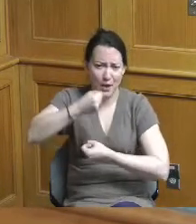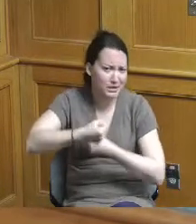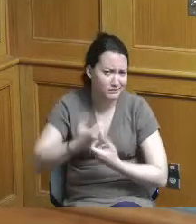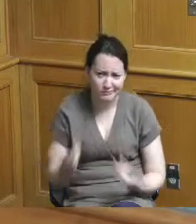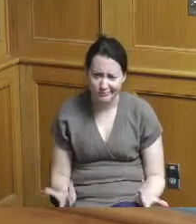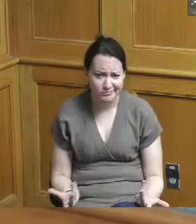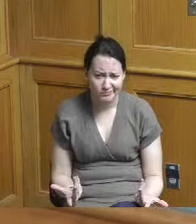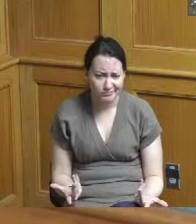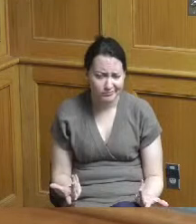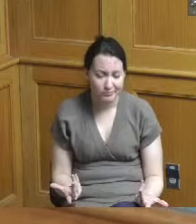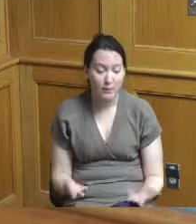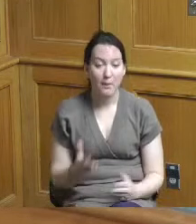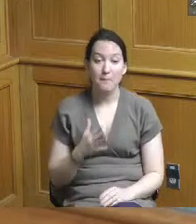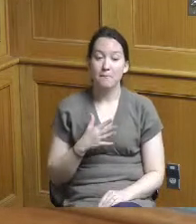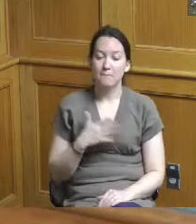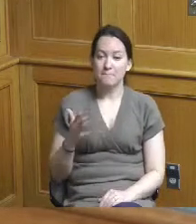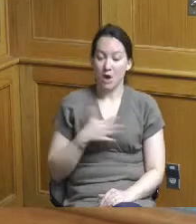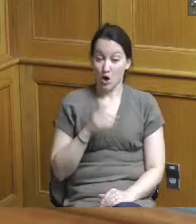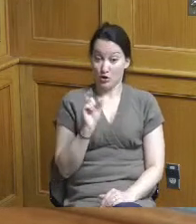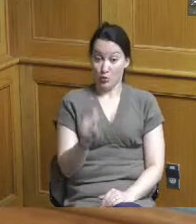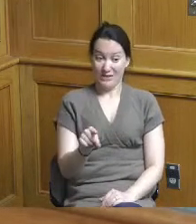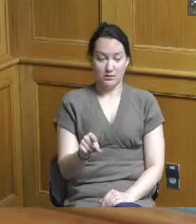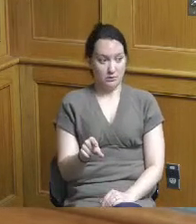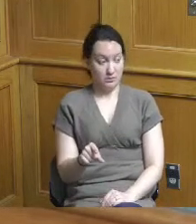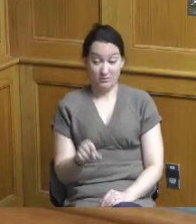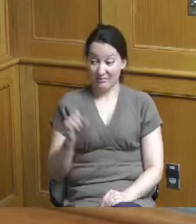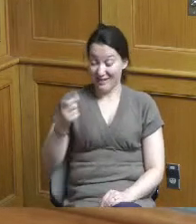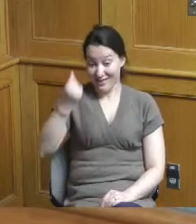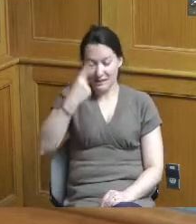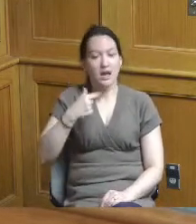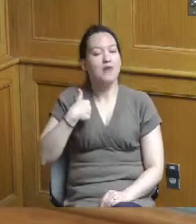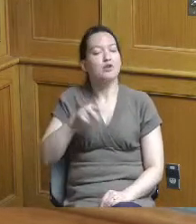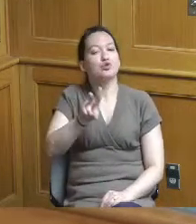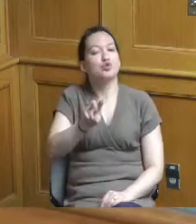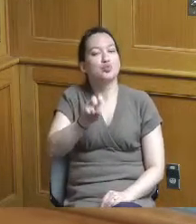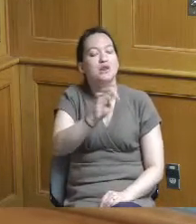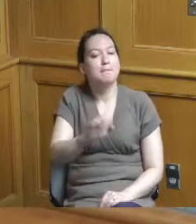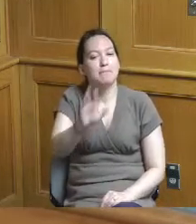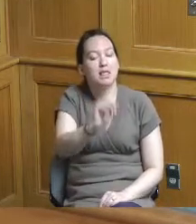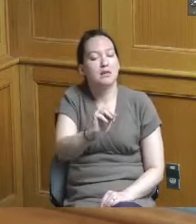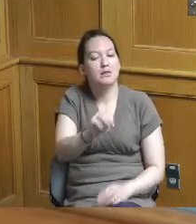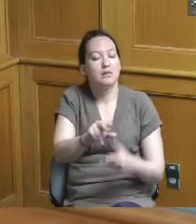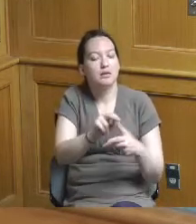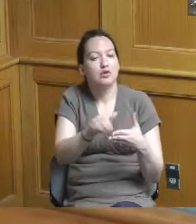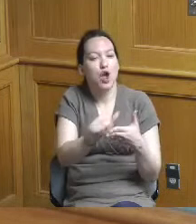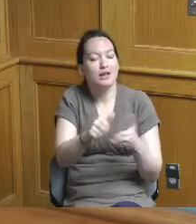that's that's my first and that they can't do it unless there's a 200 million dollar expansion of